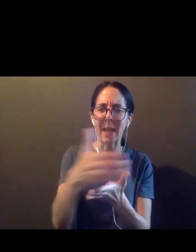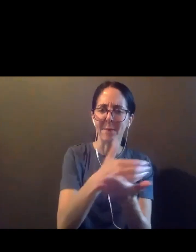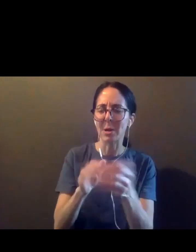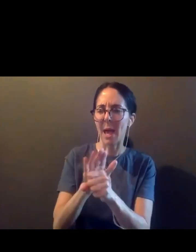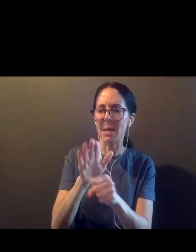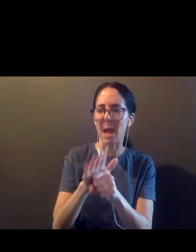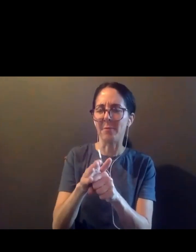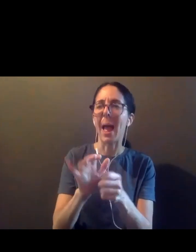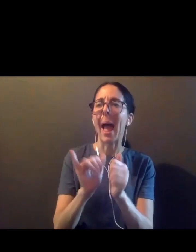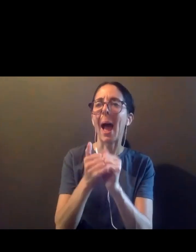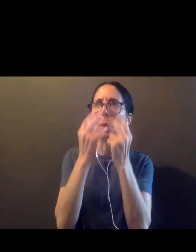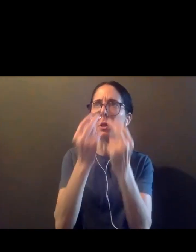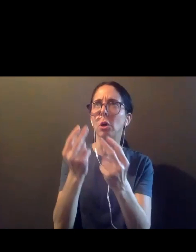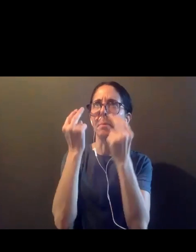How do we look back? How do we make sure that happens?